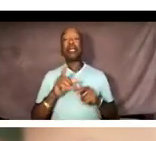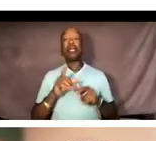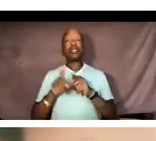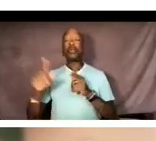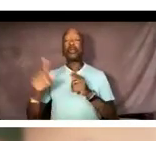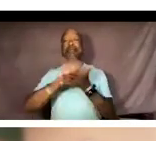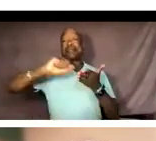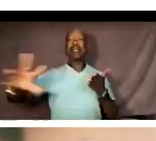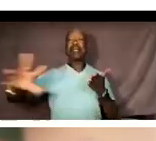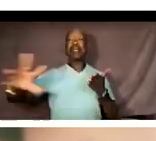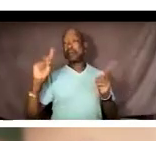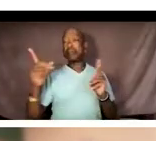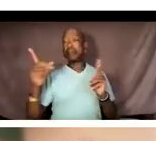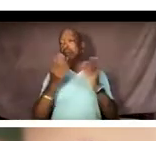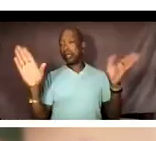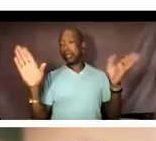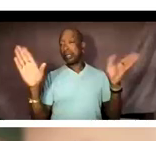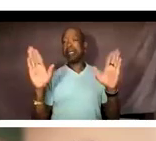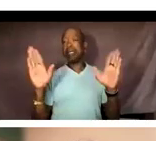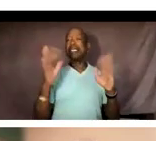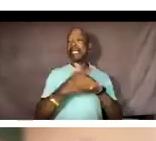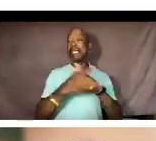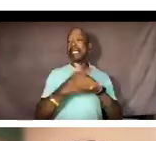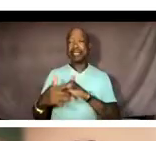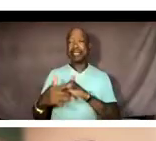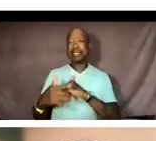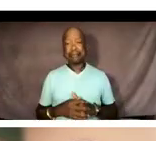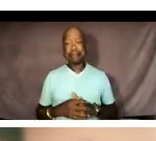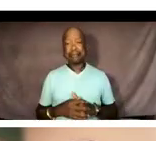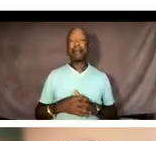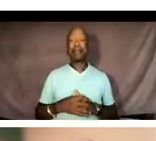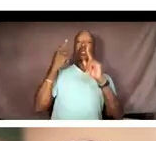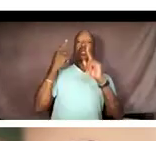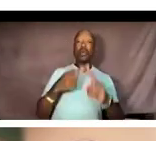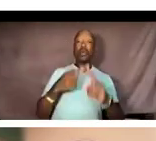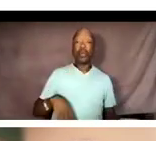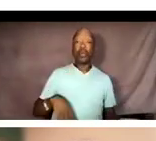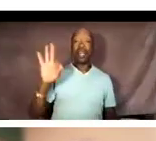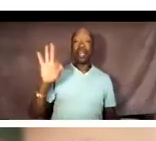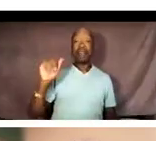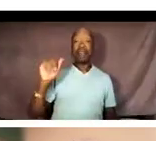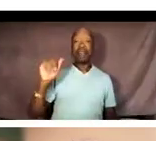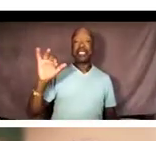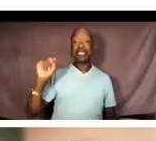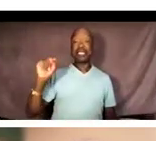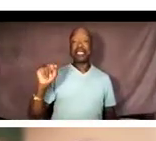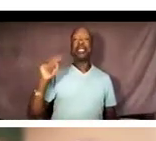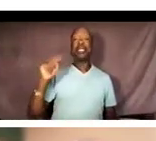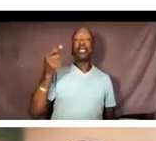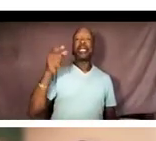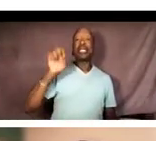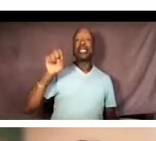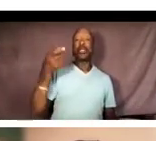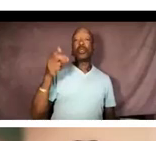making them safer the goal of fascist eugenicists is to disappear disabled people and we refuse that